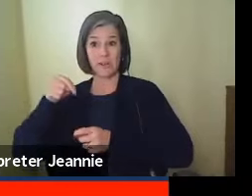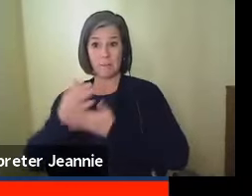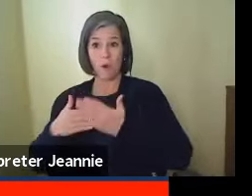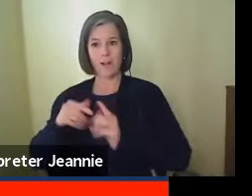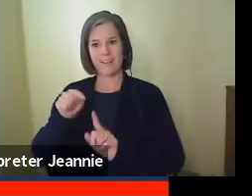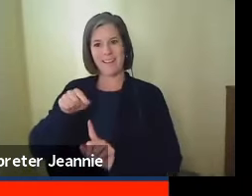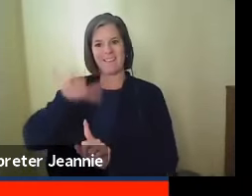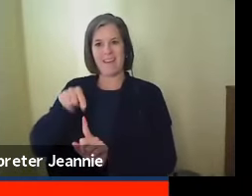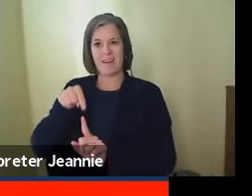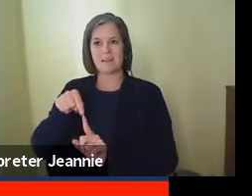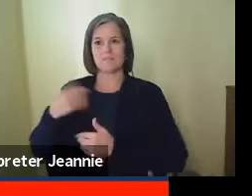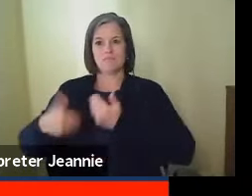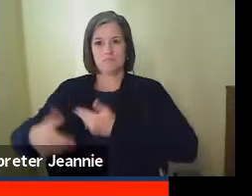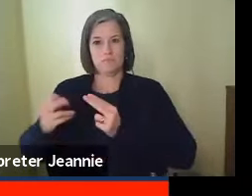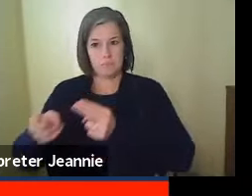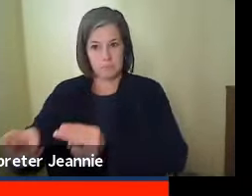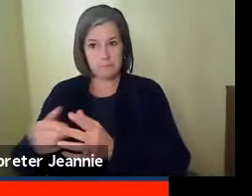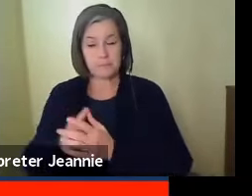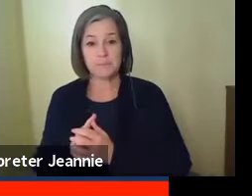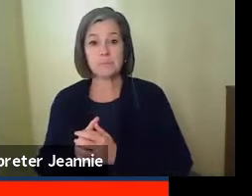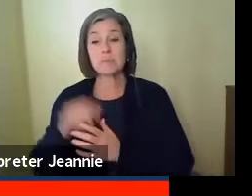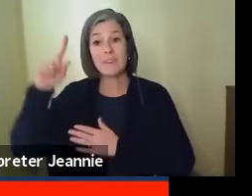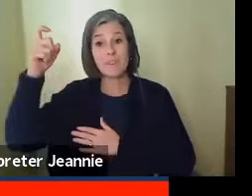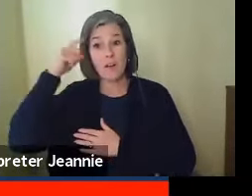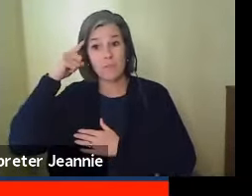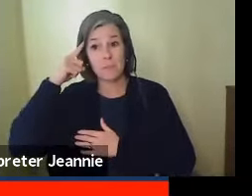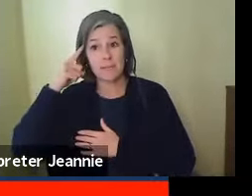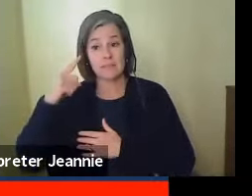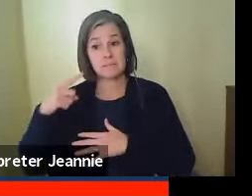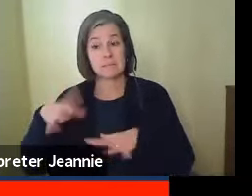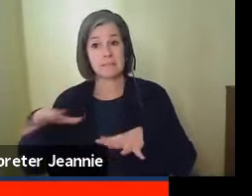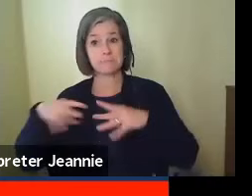has taken the risk so we have a bunch of vaccines in the pipeline they supported